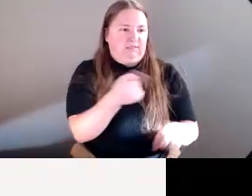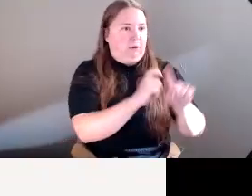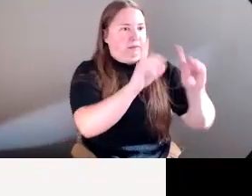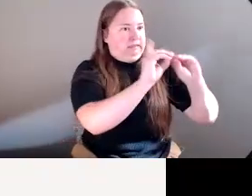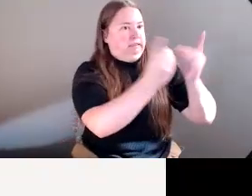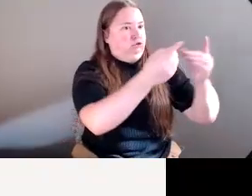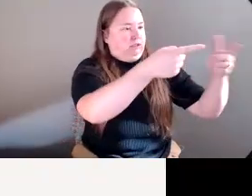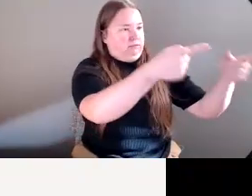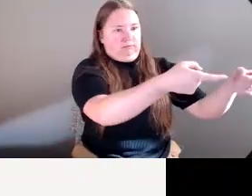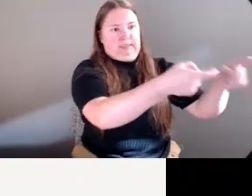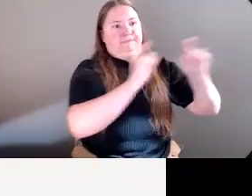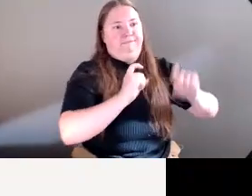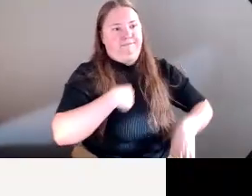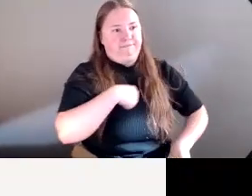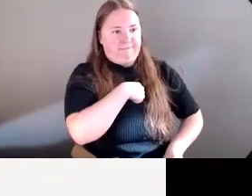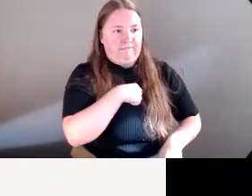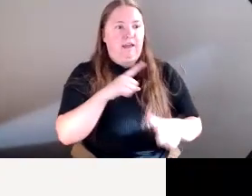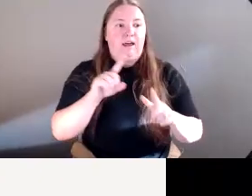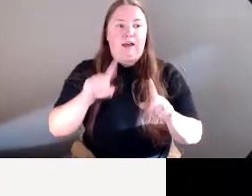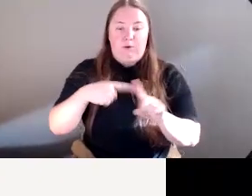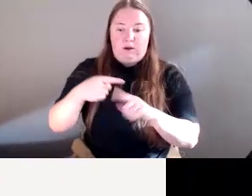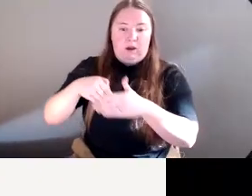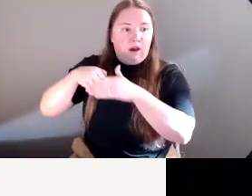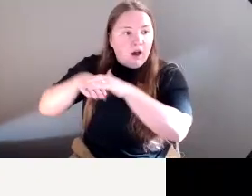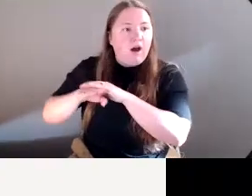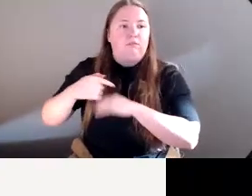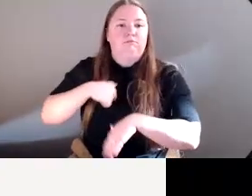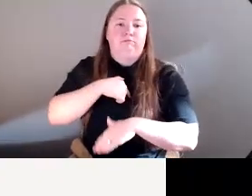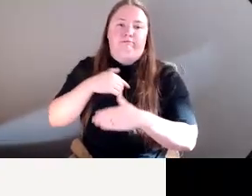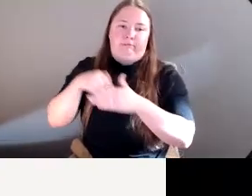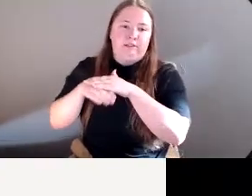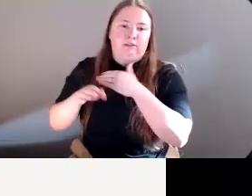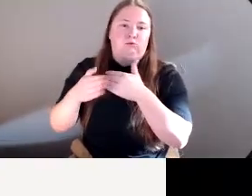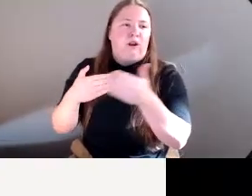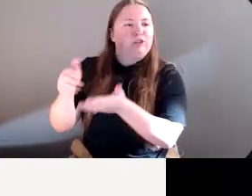And then once we log in, we'll have access to whichever campus we're located at.